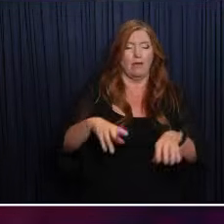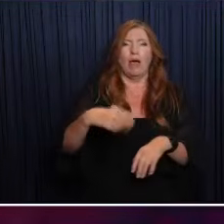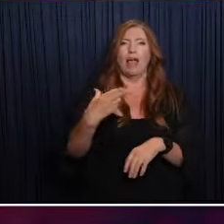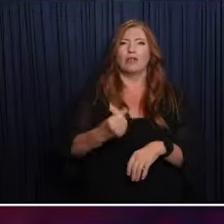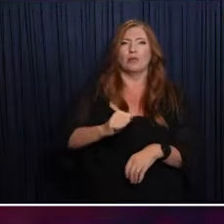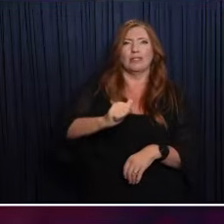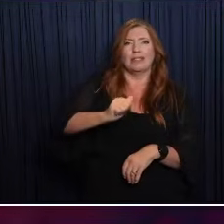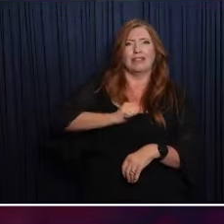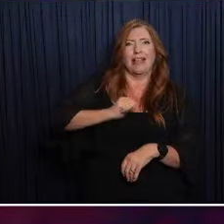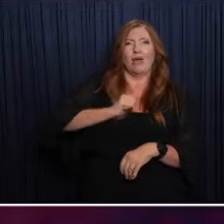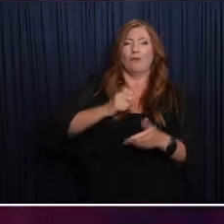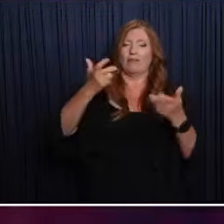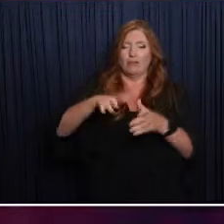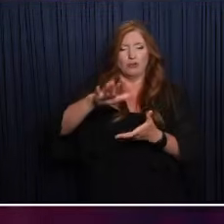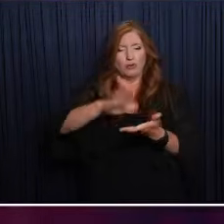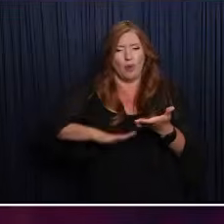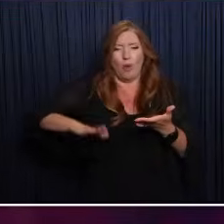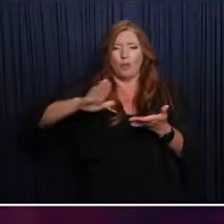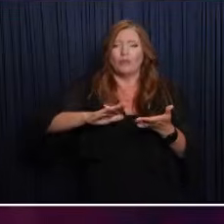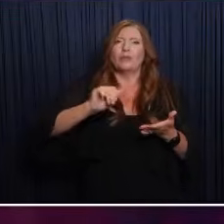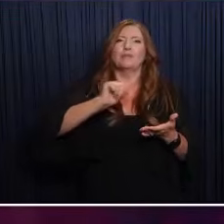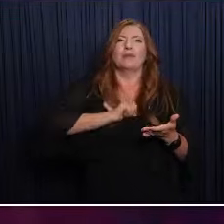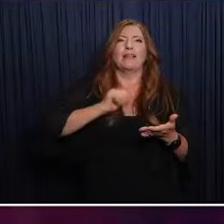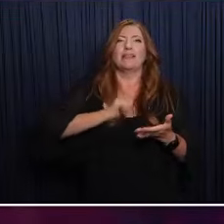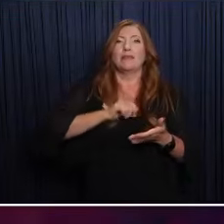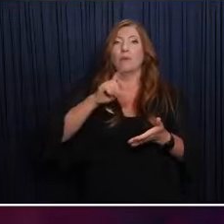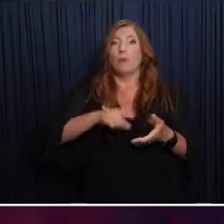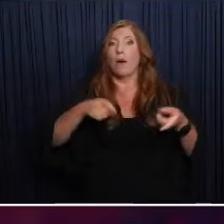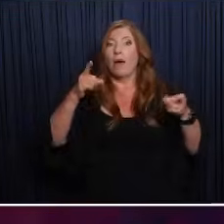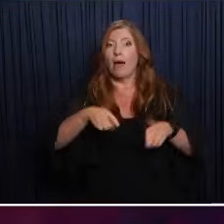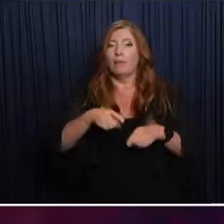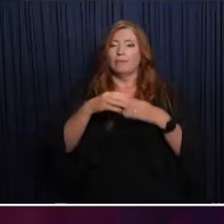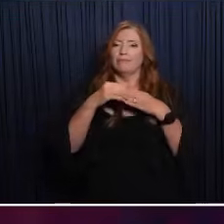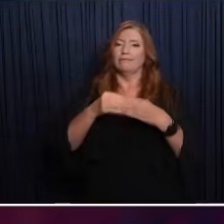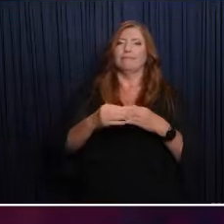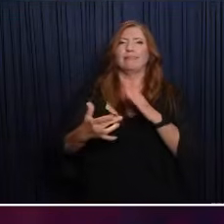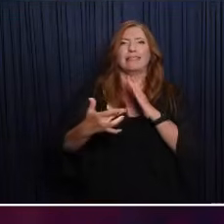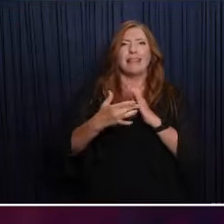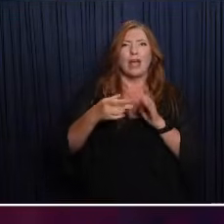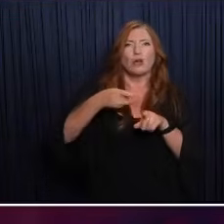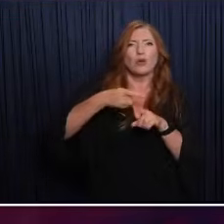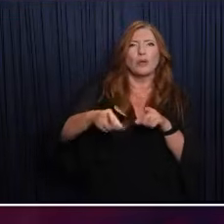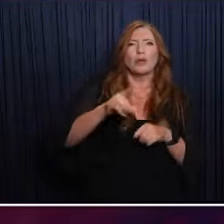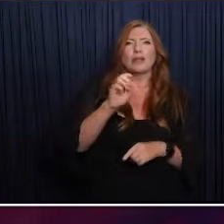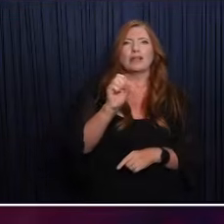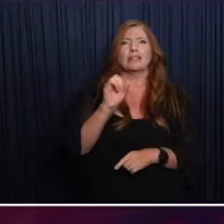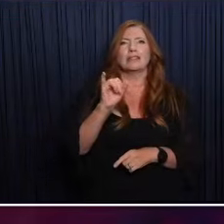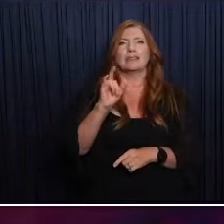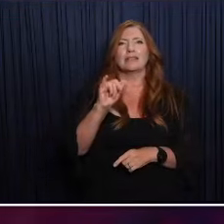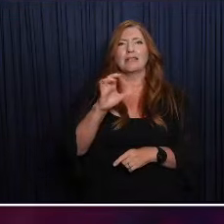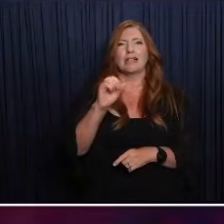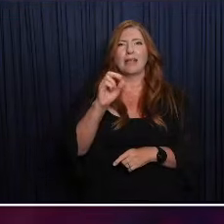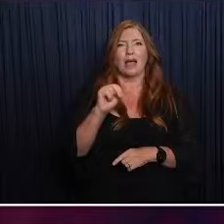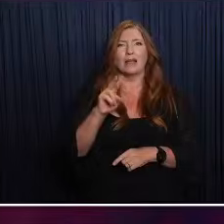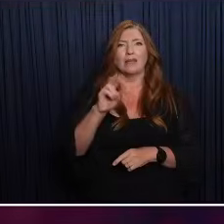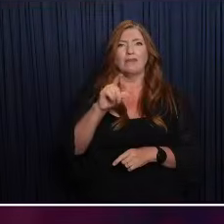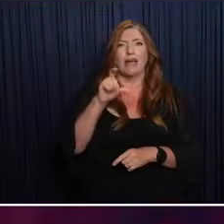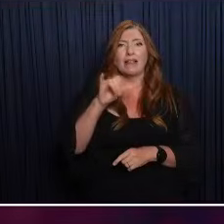I LEFT HOME AT 16, FINISHED HIGH SCHOOL ON MY OWN, FINISHED COLLEGE ON MY OWN.